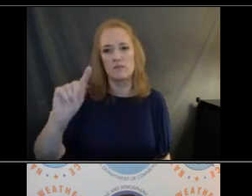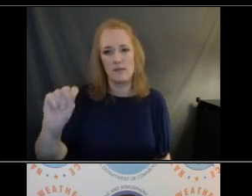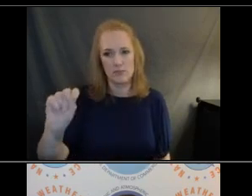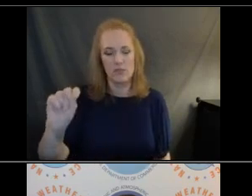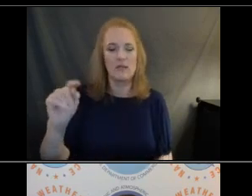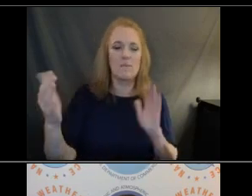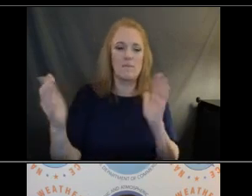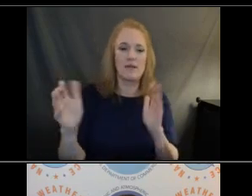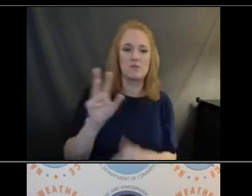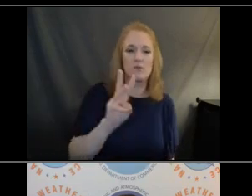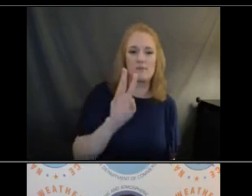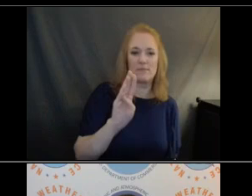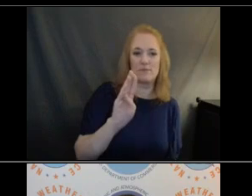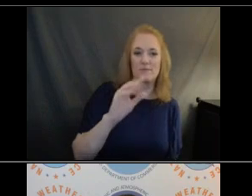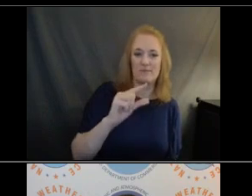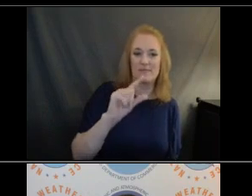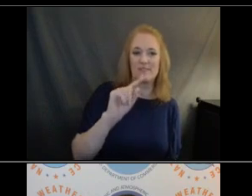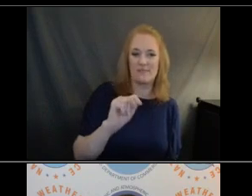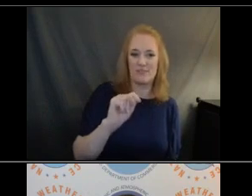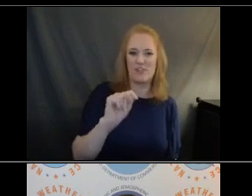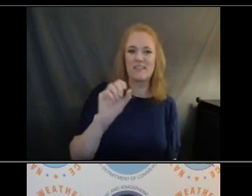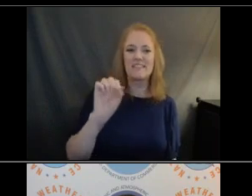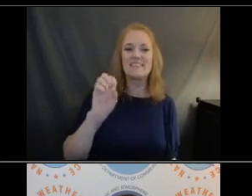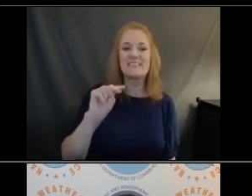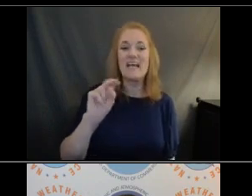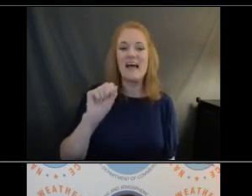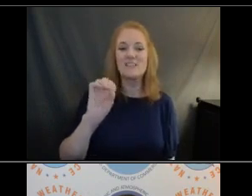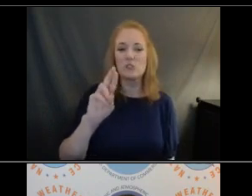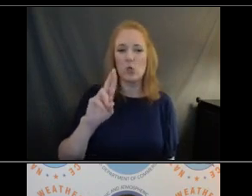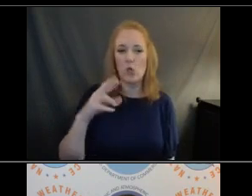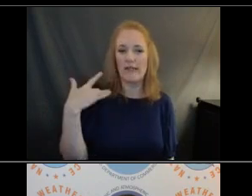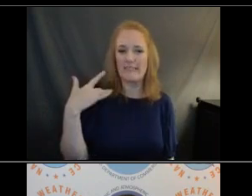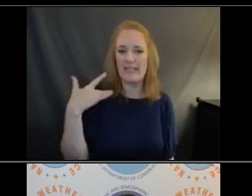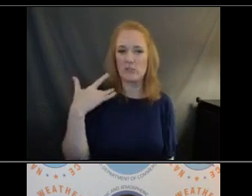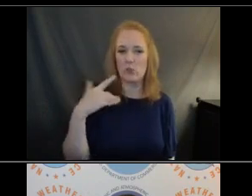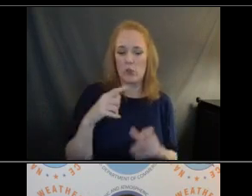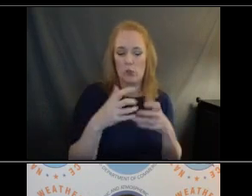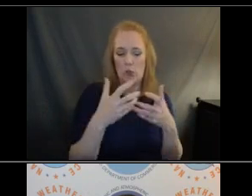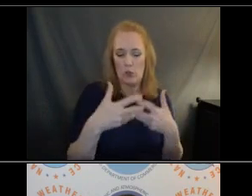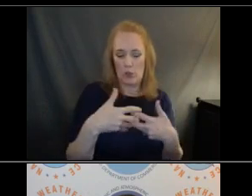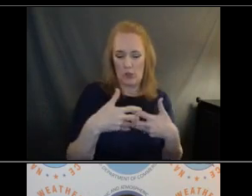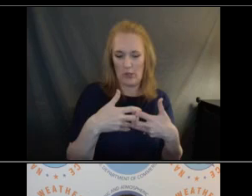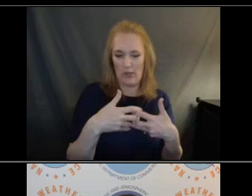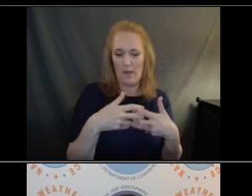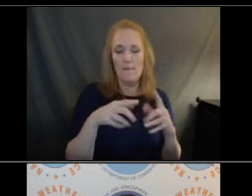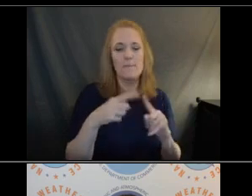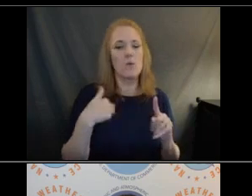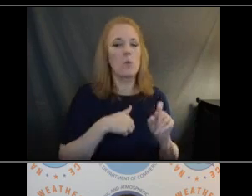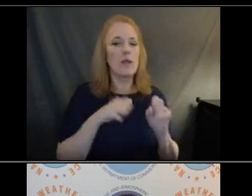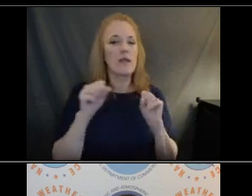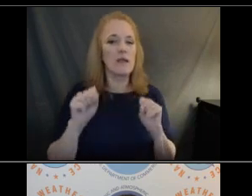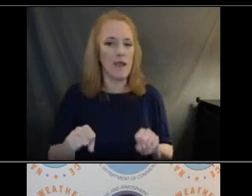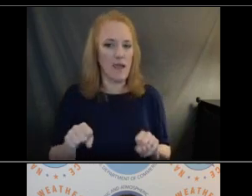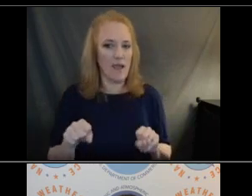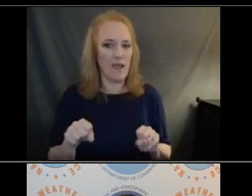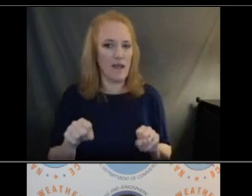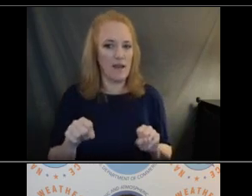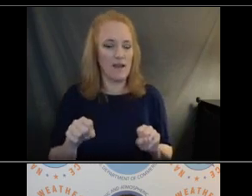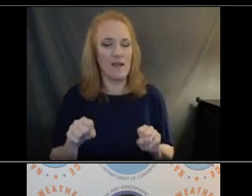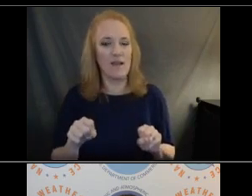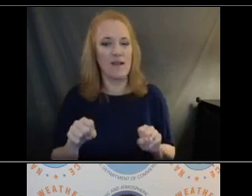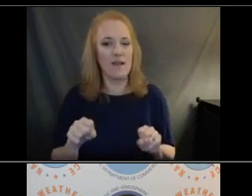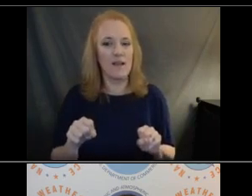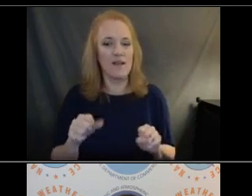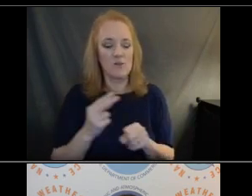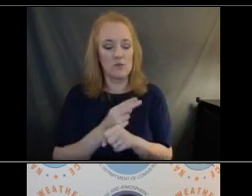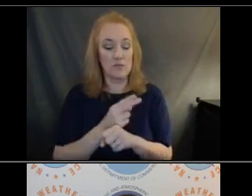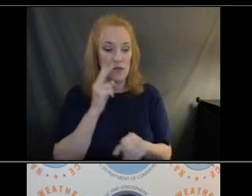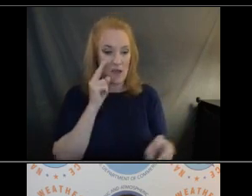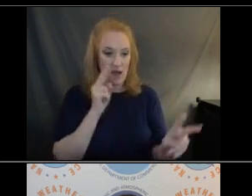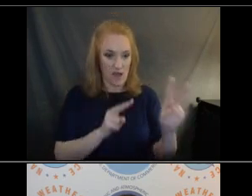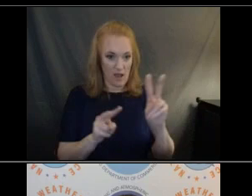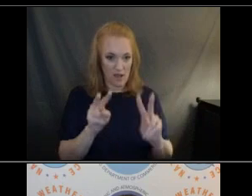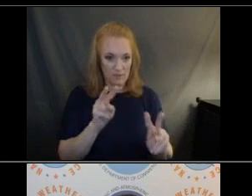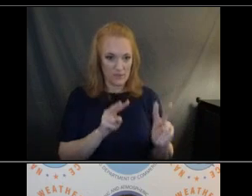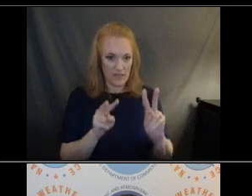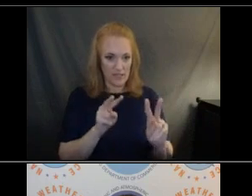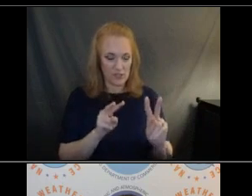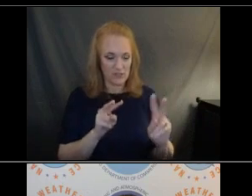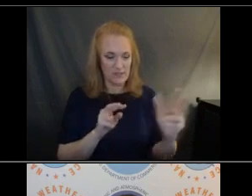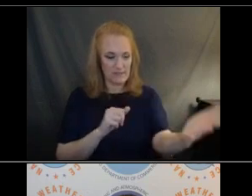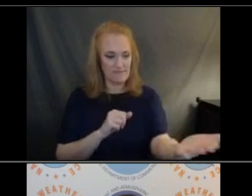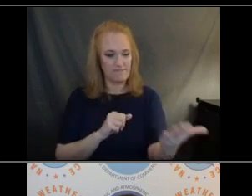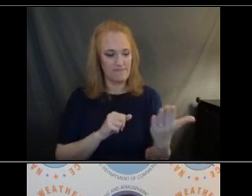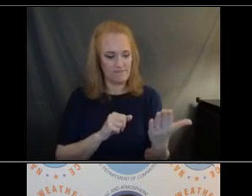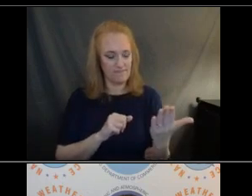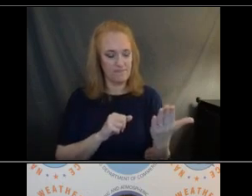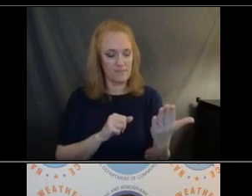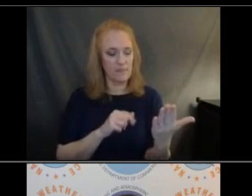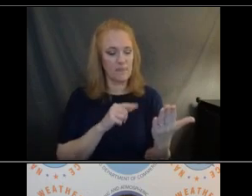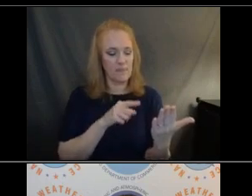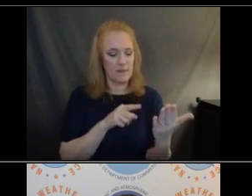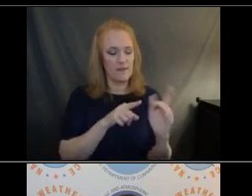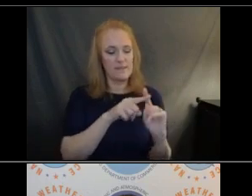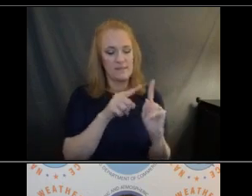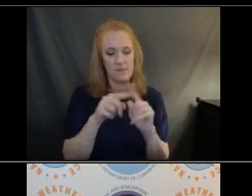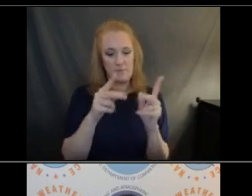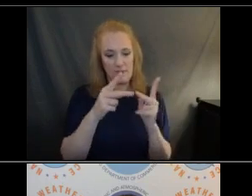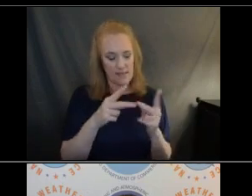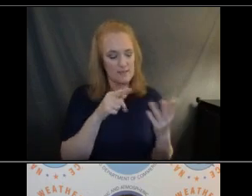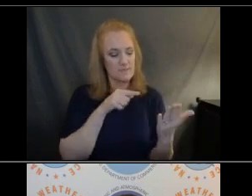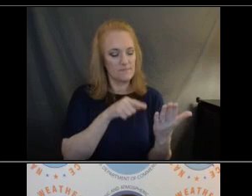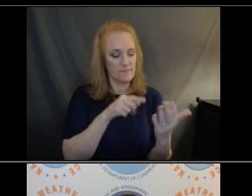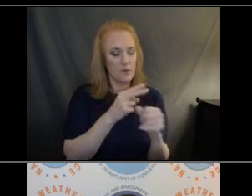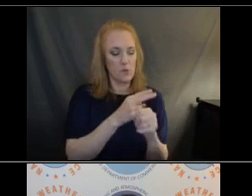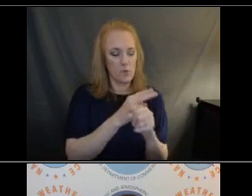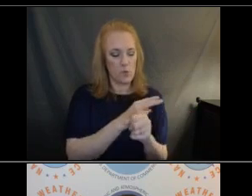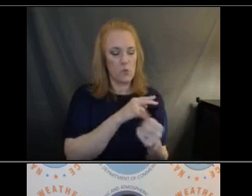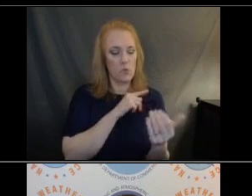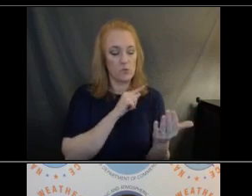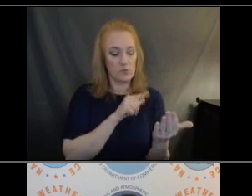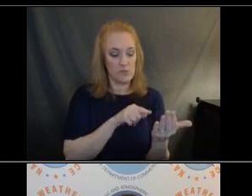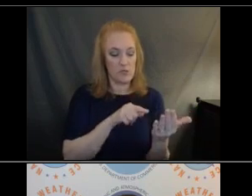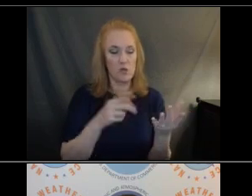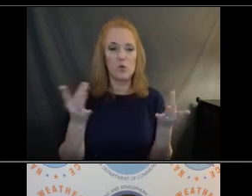Temperature sensor, what we can do is take the observations from sites and utilize humidity,